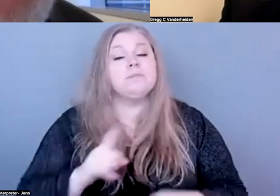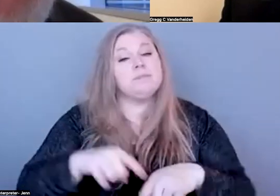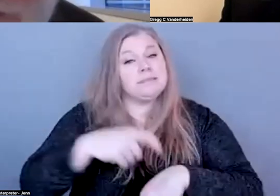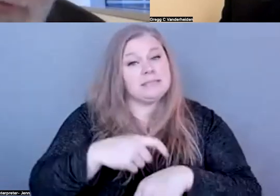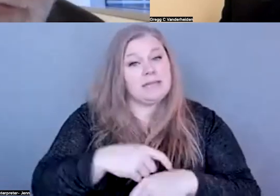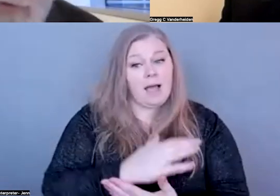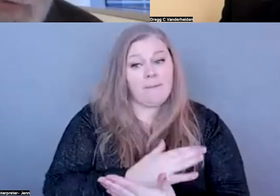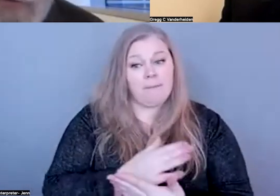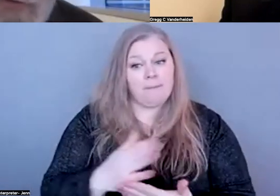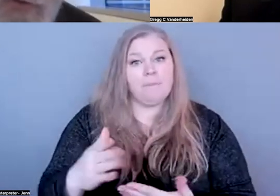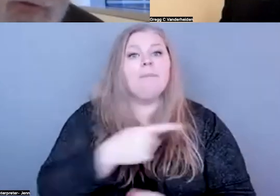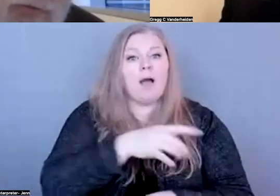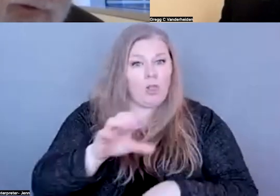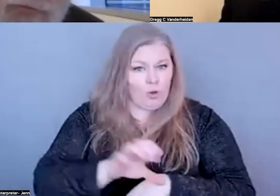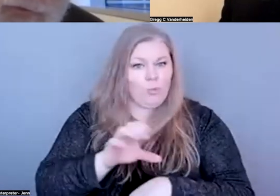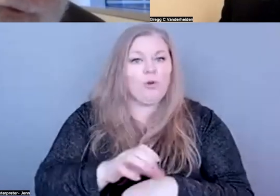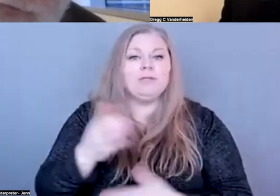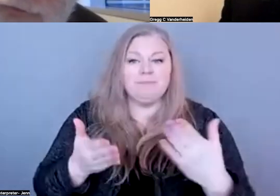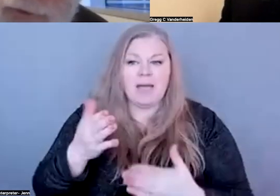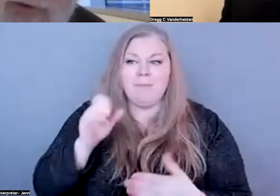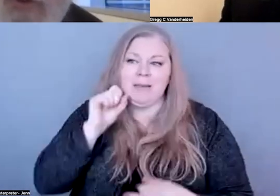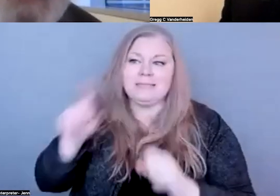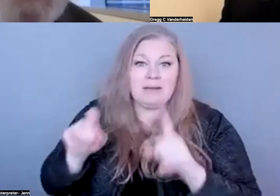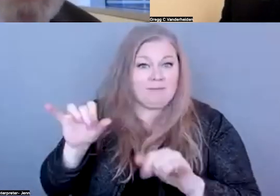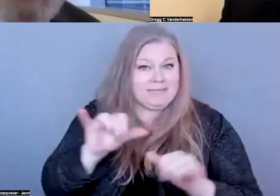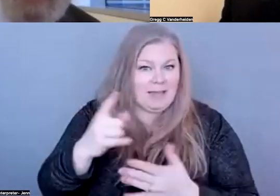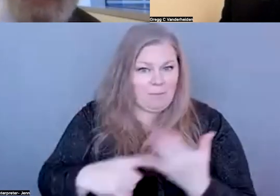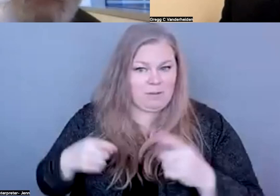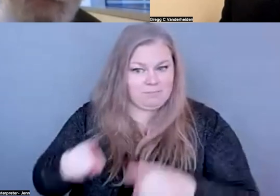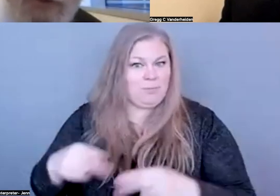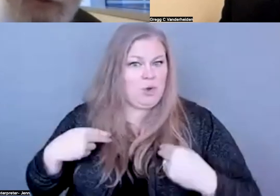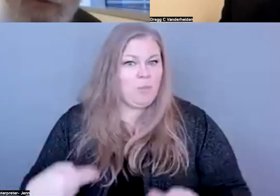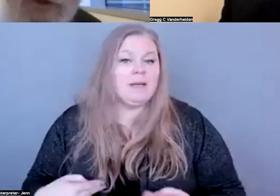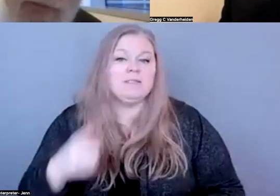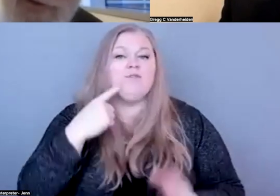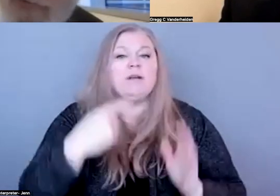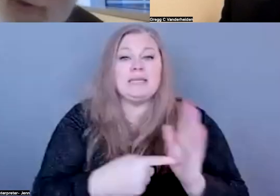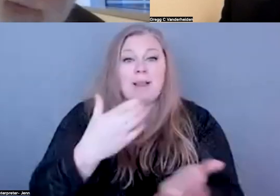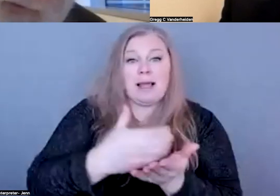computers may discover the things that we do. For example, this cup is not part of the table,